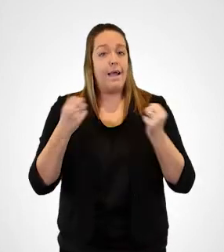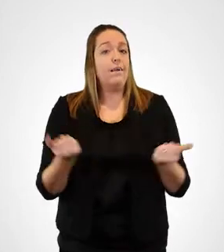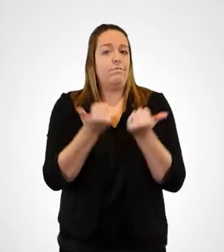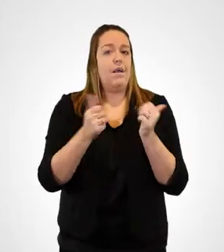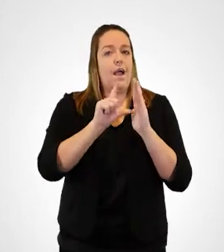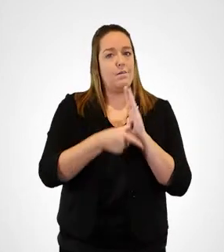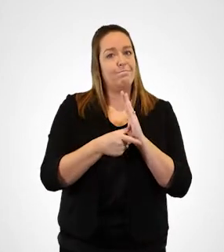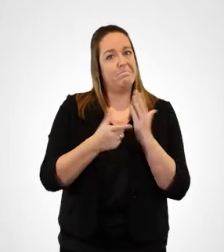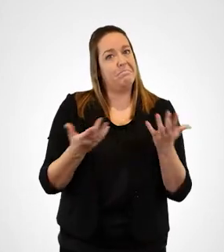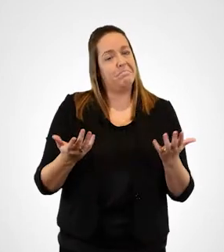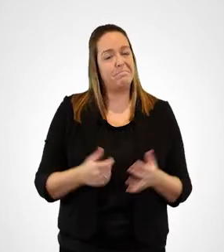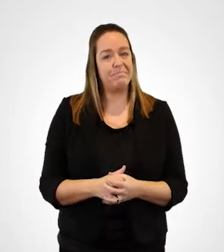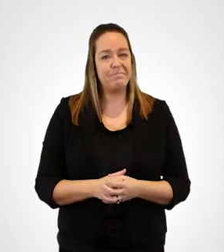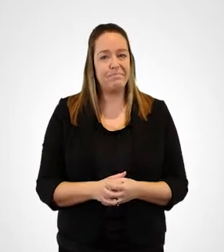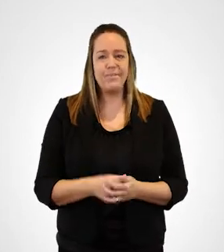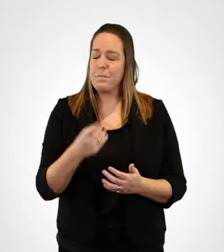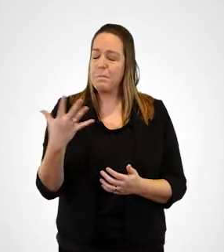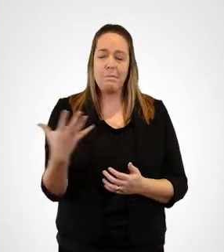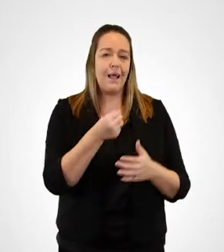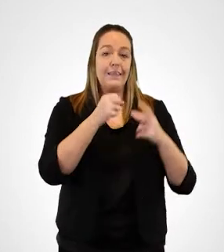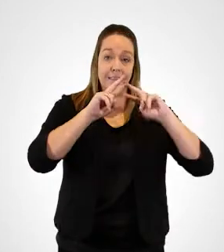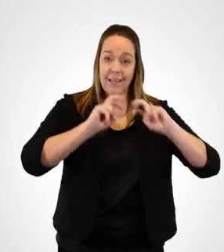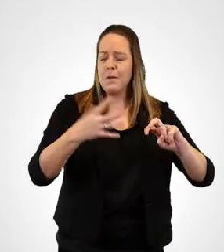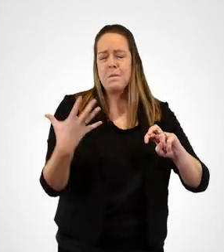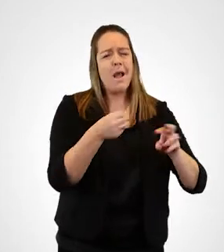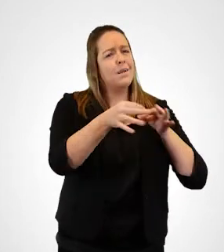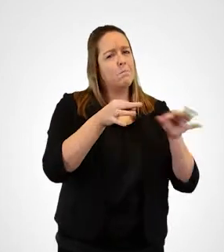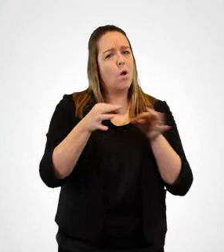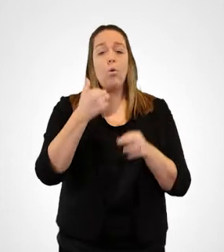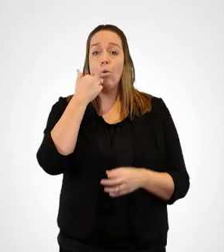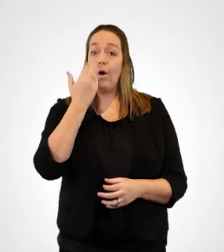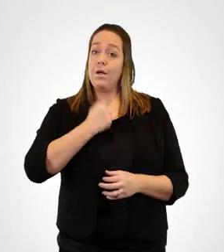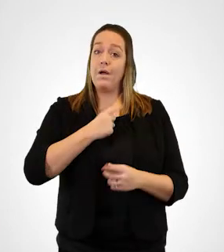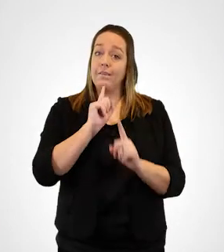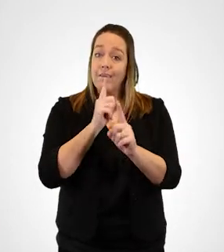because remember you have to plan your studies and I always say leave extra time